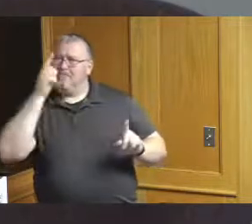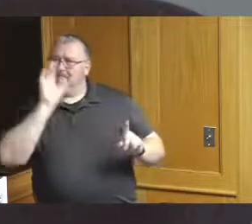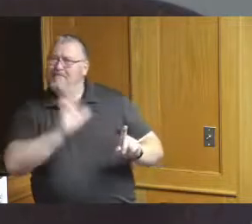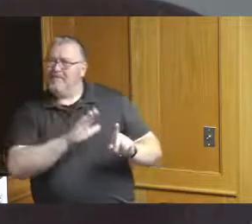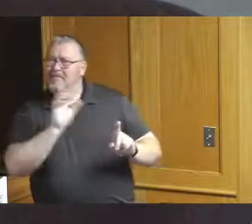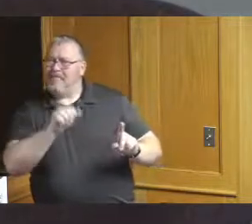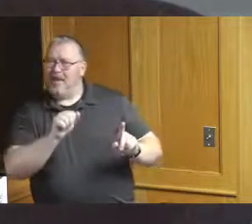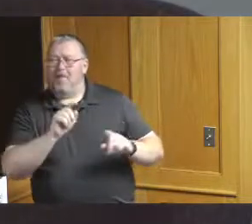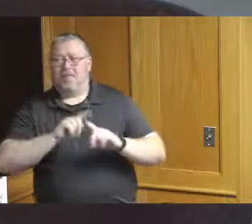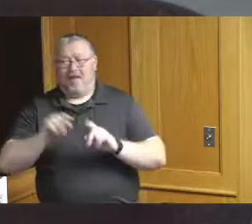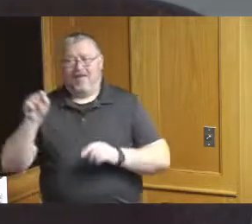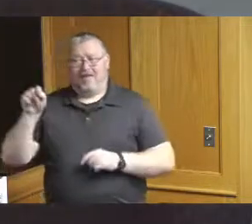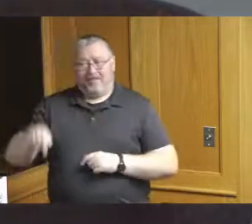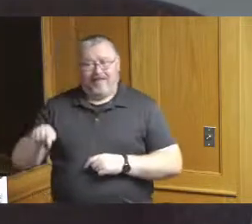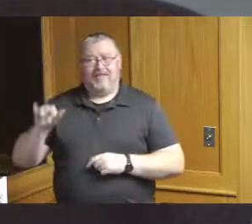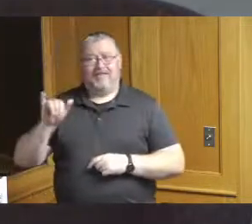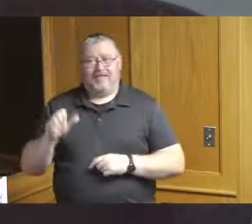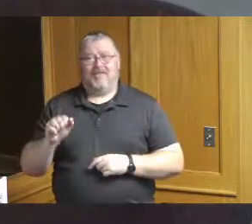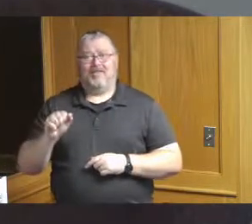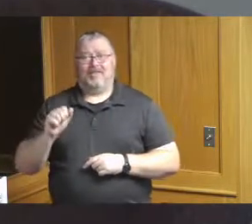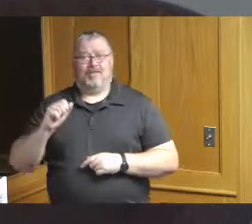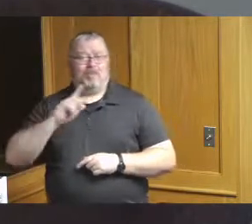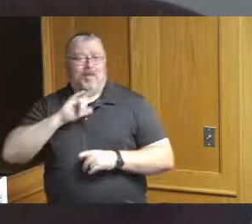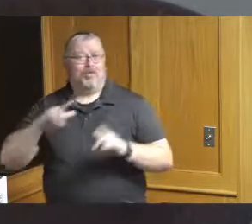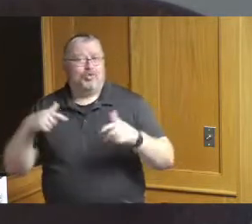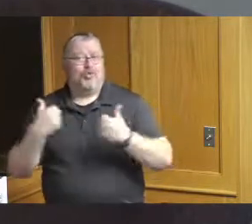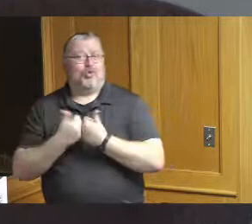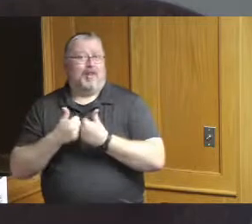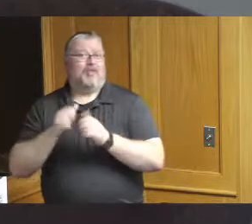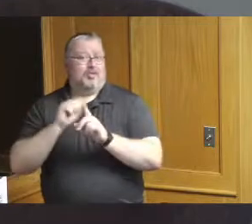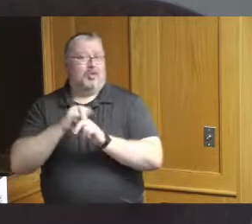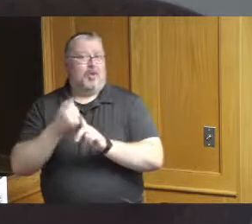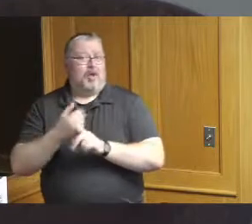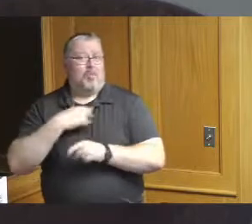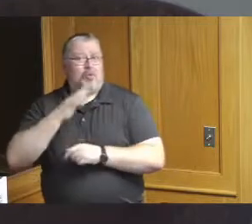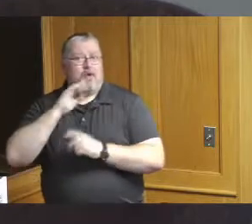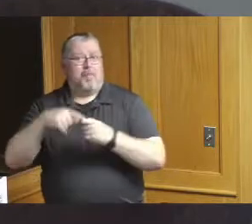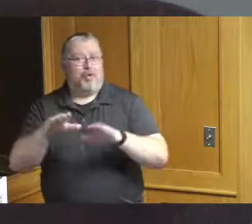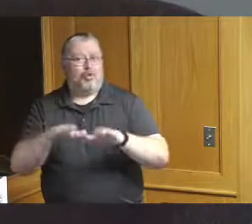this is a really challenging situation because we're talking about kids and we're talking about